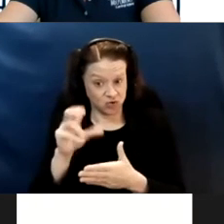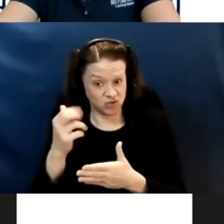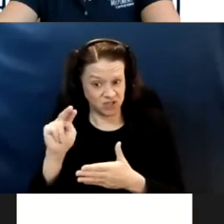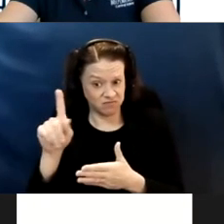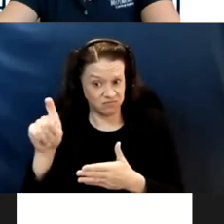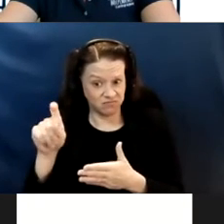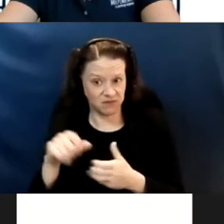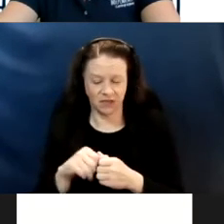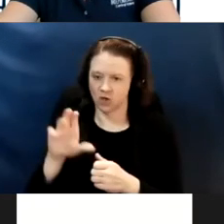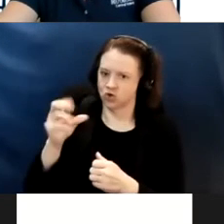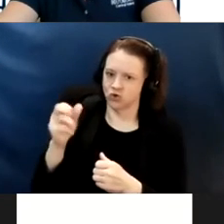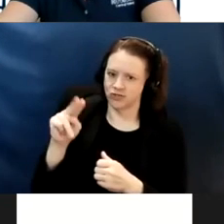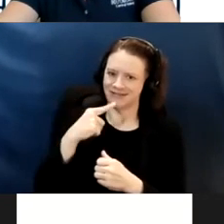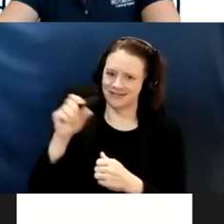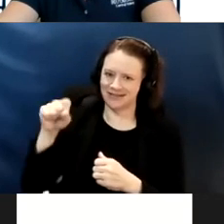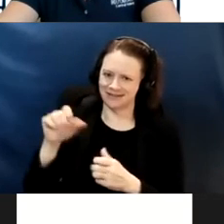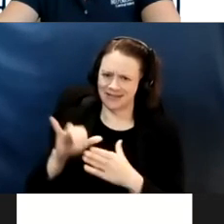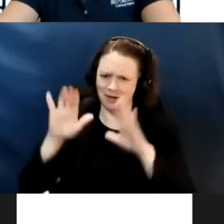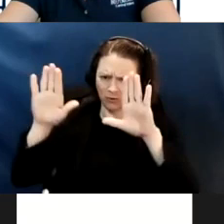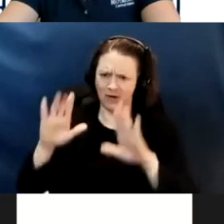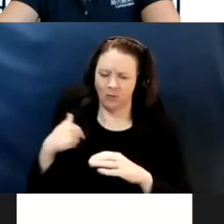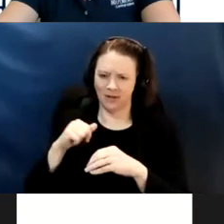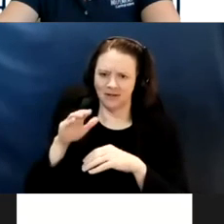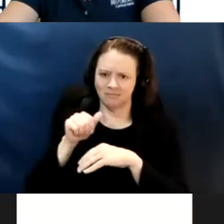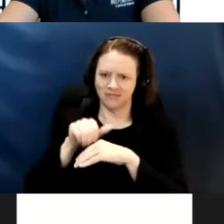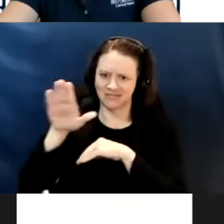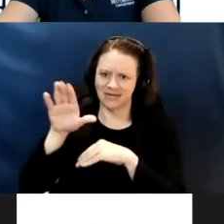[Susan] Yeah, that'd be great. And we can send that out. We can share that with social media.